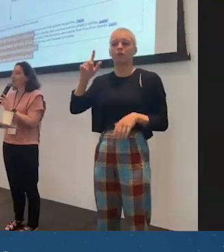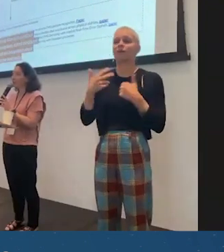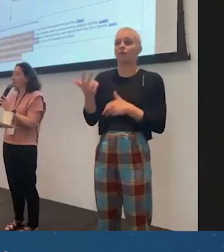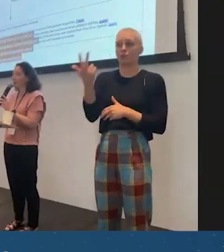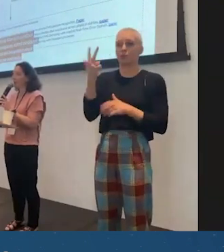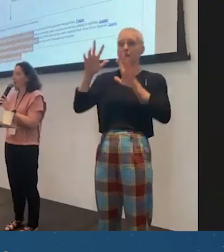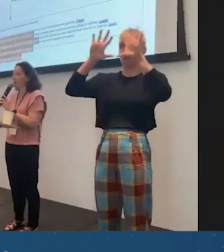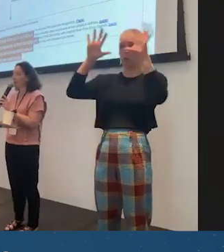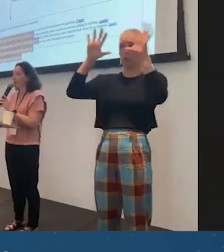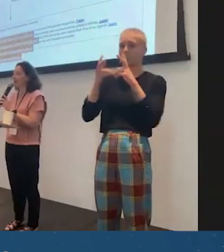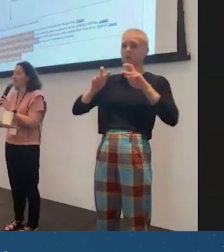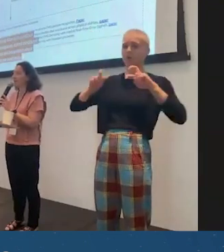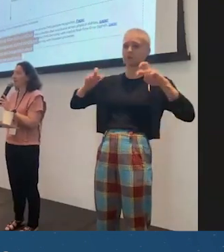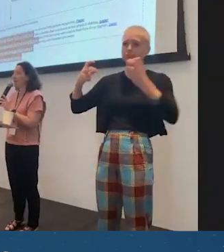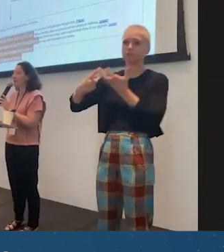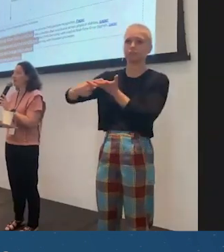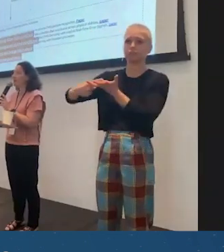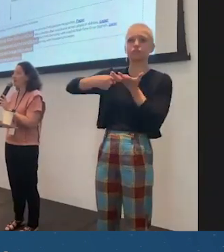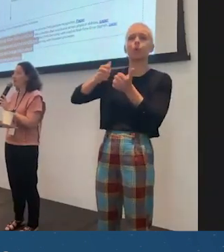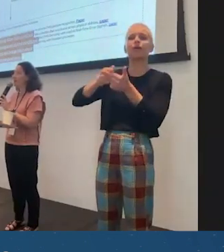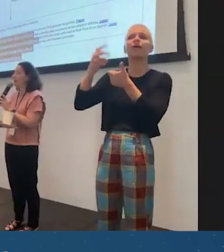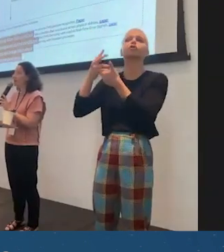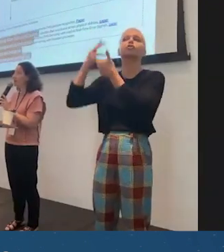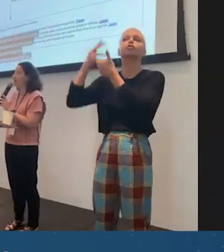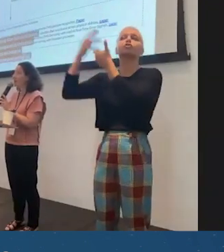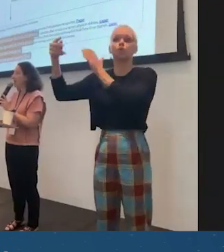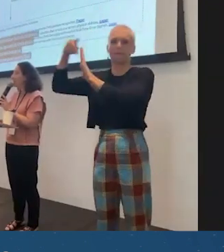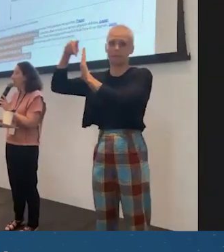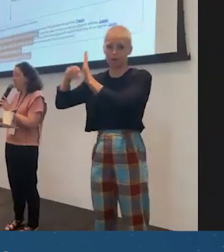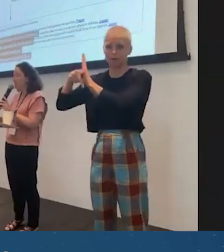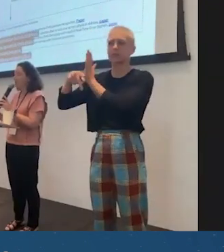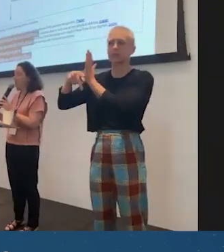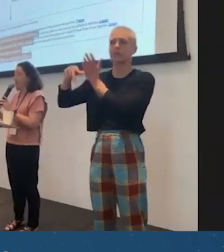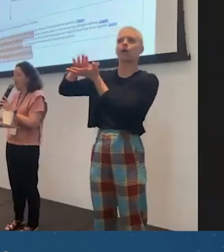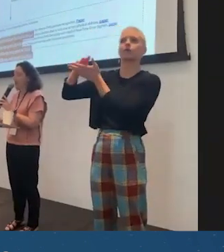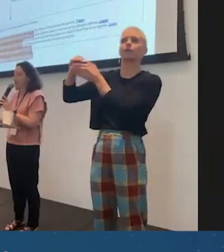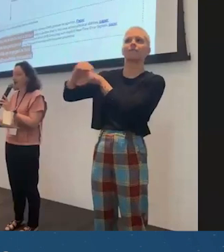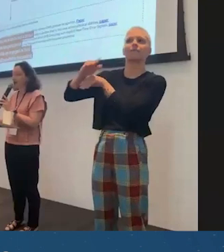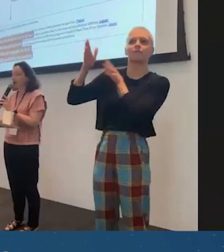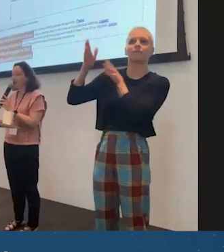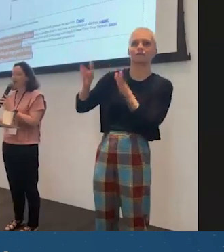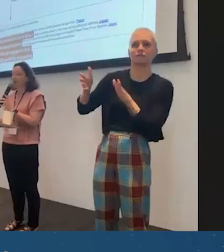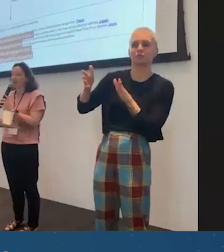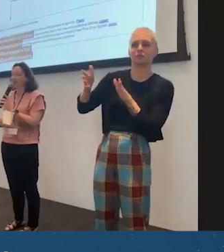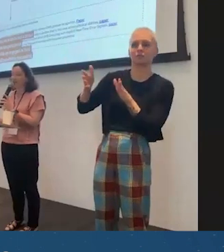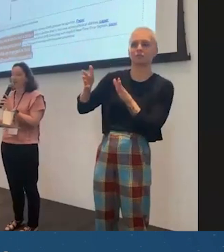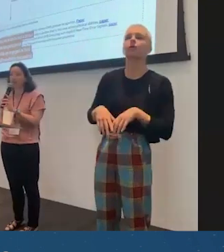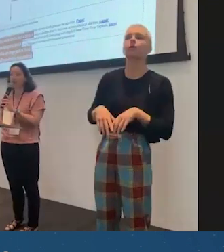with external policy and academic experts and advisors on different dimensions of this technology